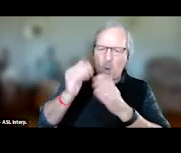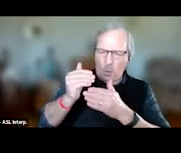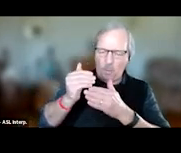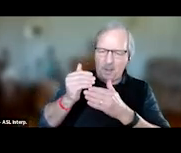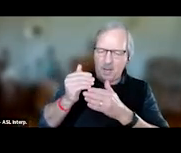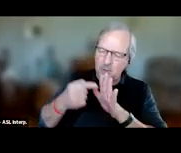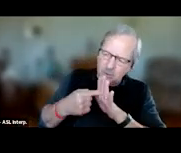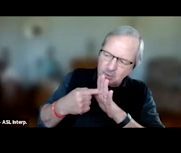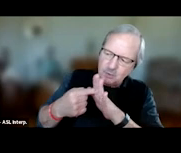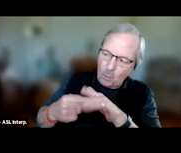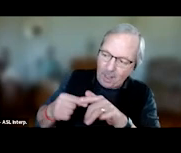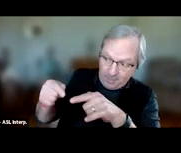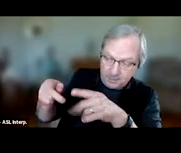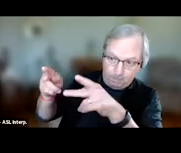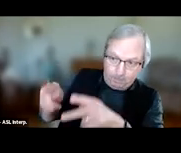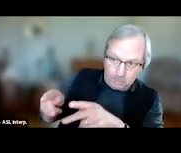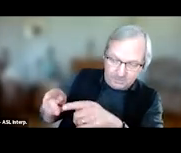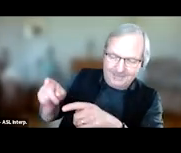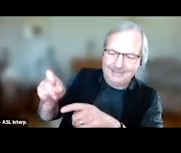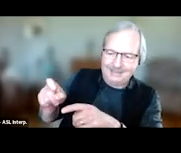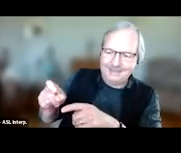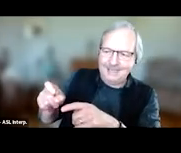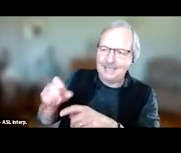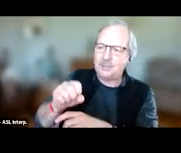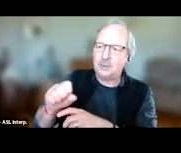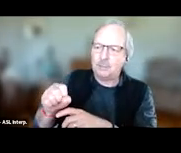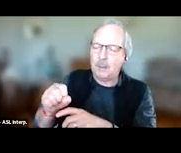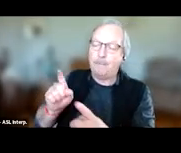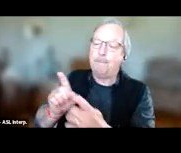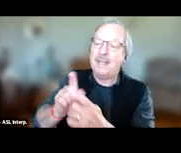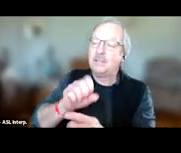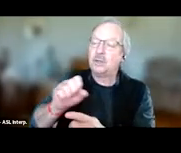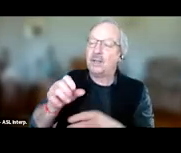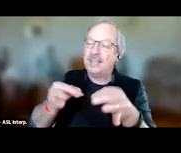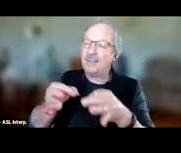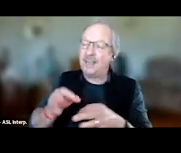how this person meets social security's definition of disability. You're gonna keep trying if you denied,